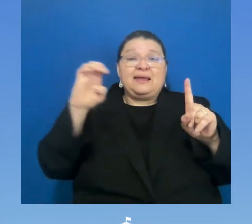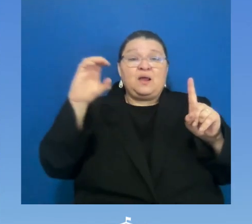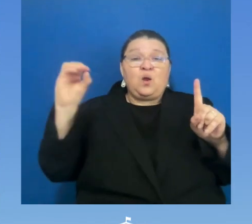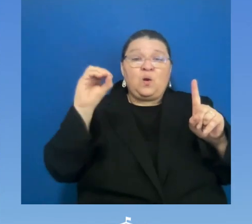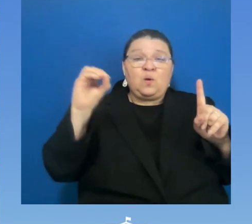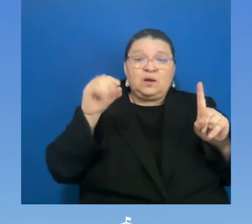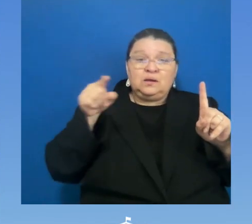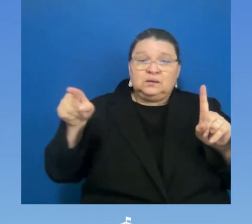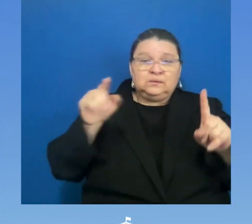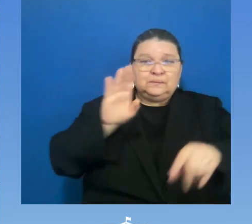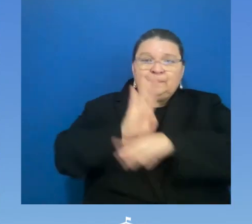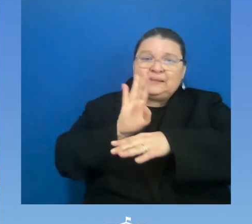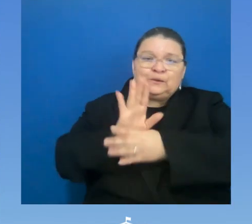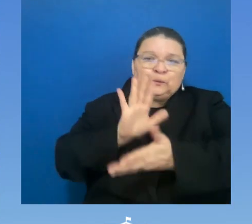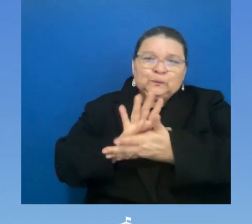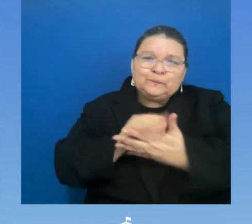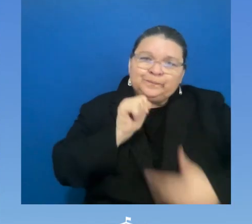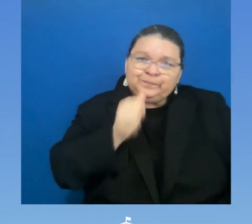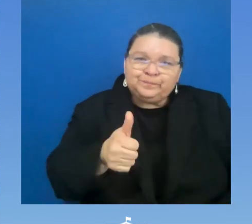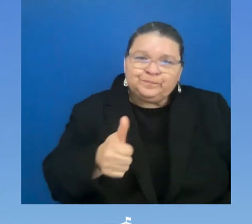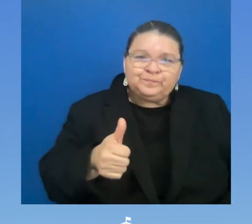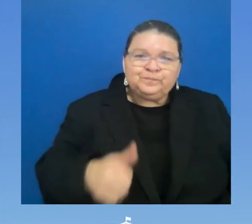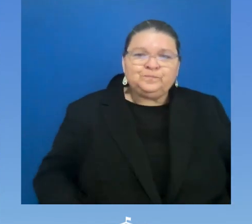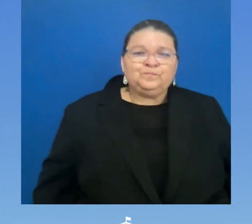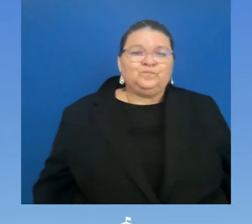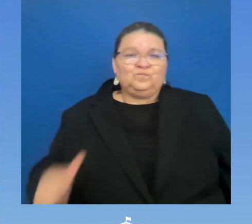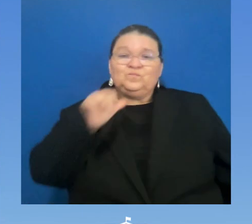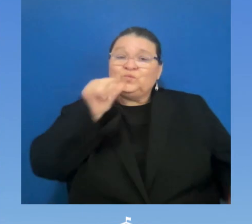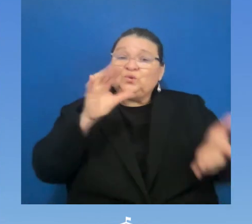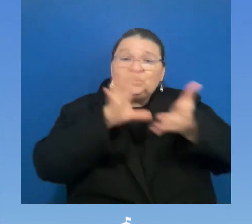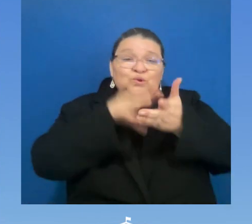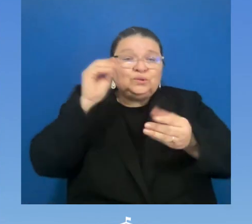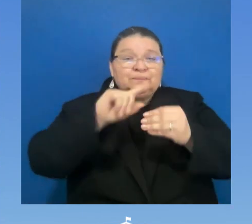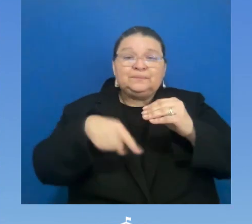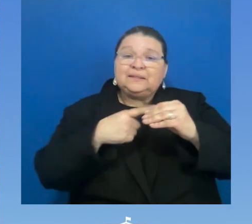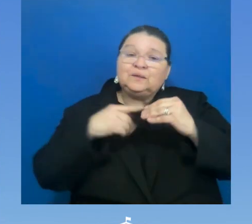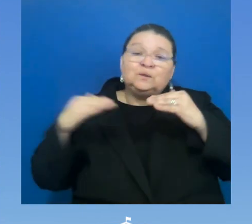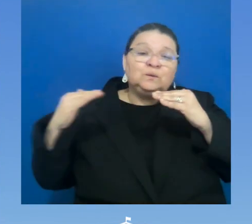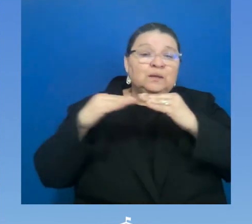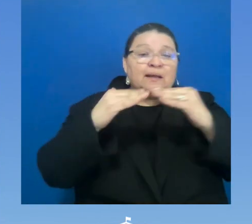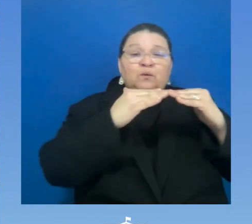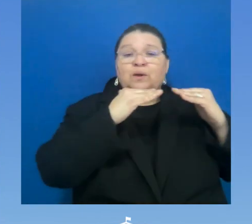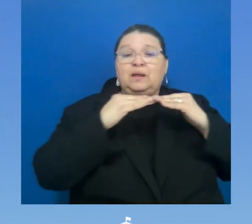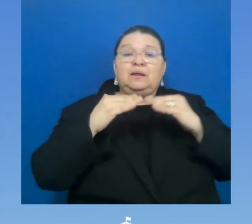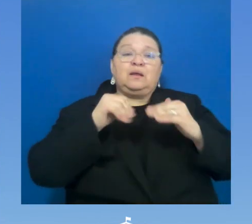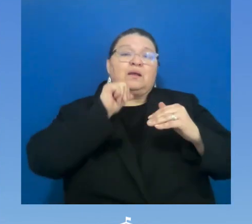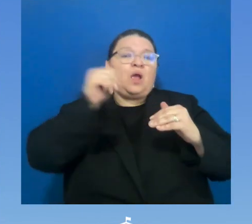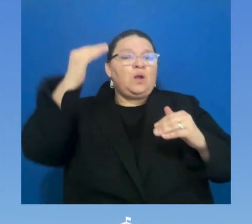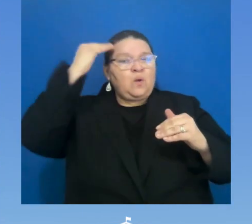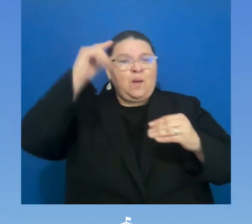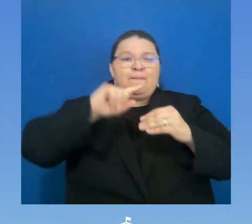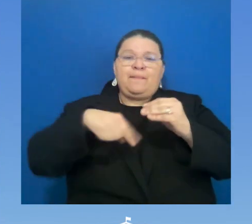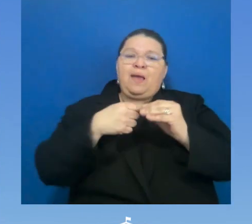for all or gender equality. They may not have ever heard the term, but now CEOs have to make that leap.